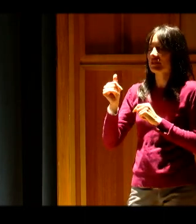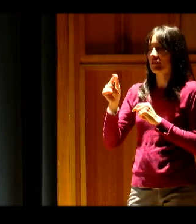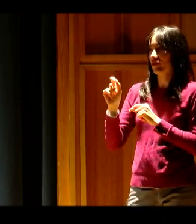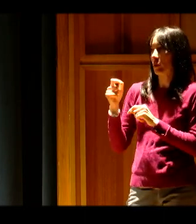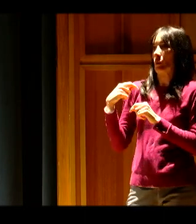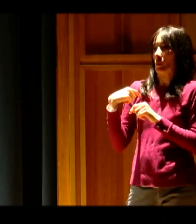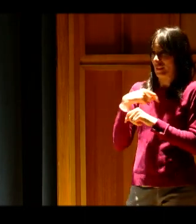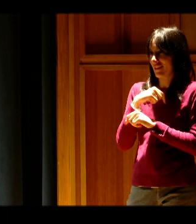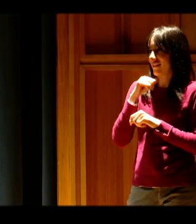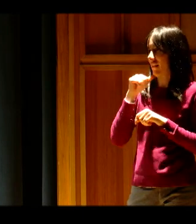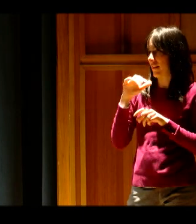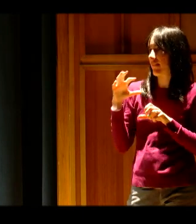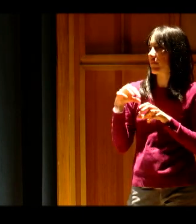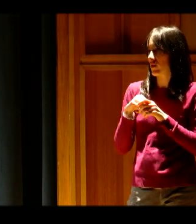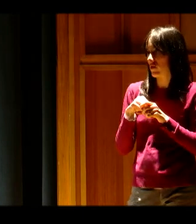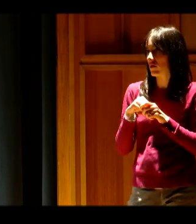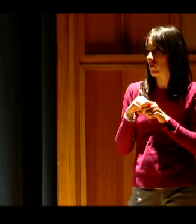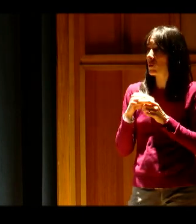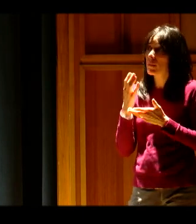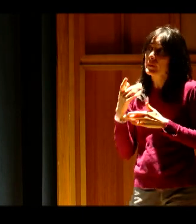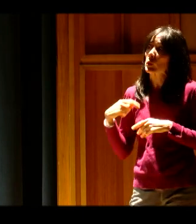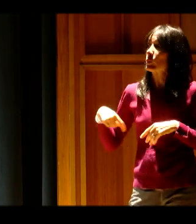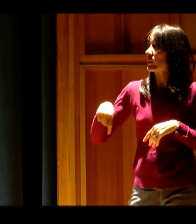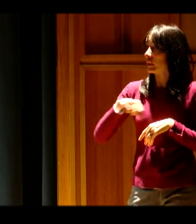And so perhaps we are part of the missing link.